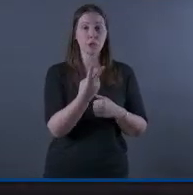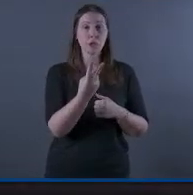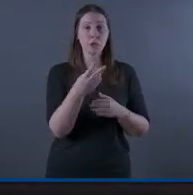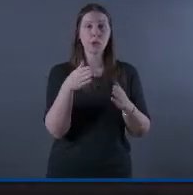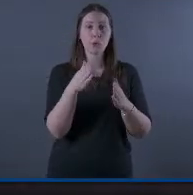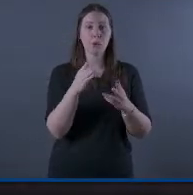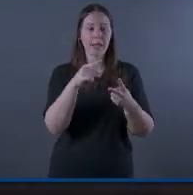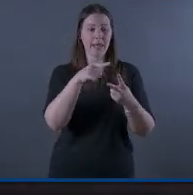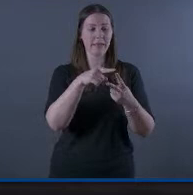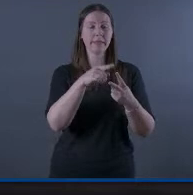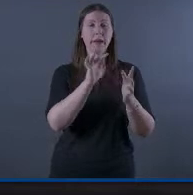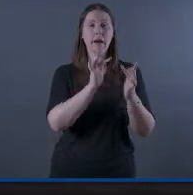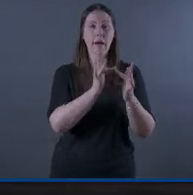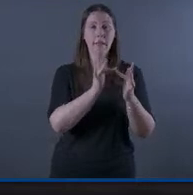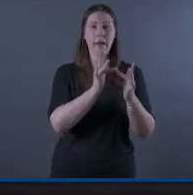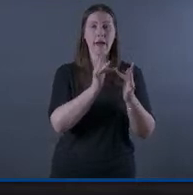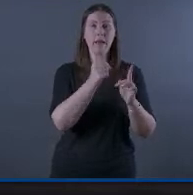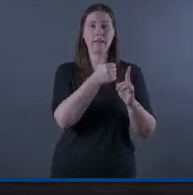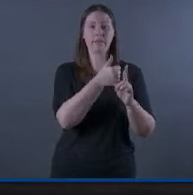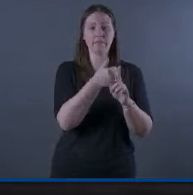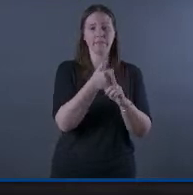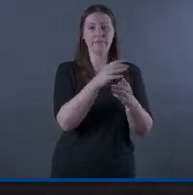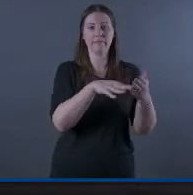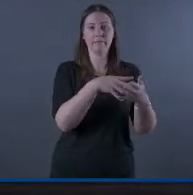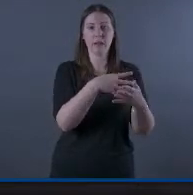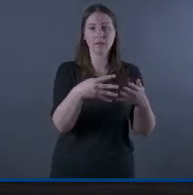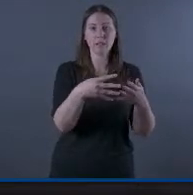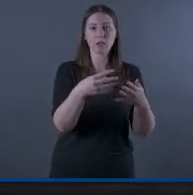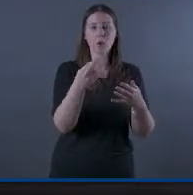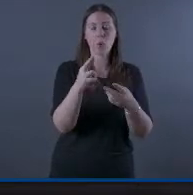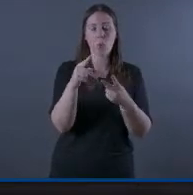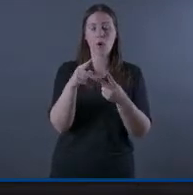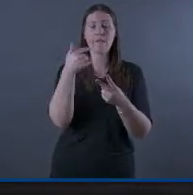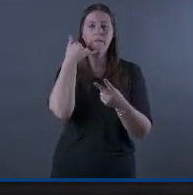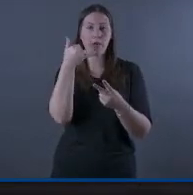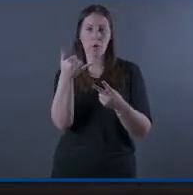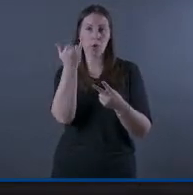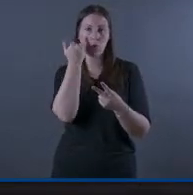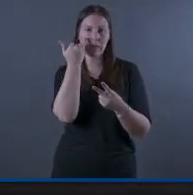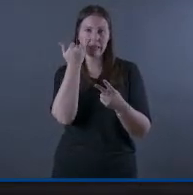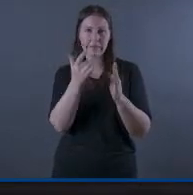and then via telephone, if you have, you know, technology limitations. So the online website is COVIDvaccine.fcn